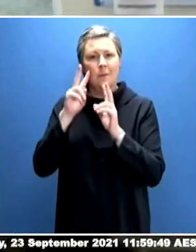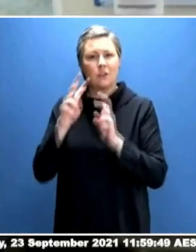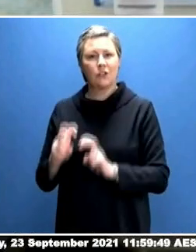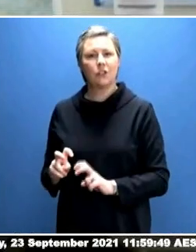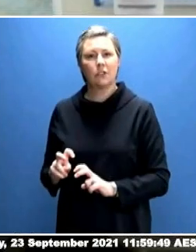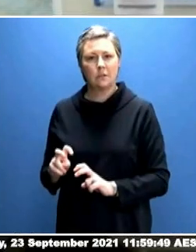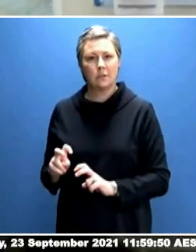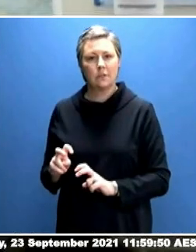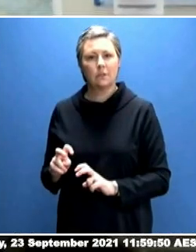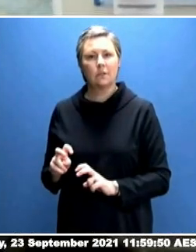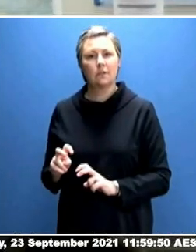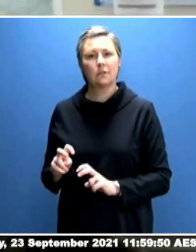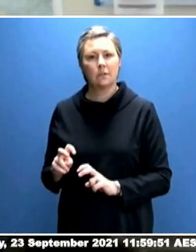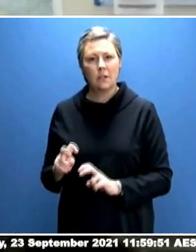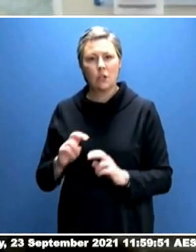I directed community engagement there.